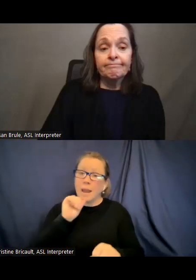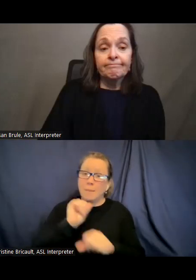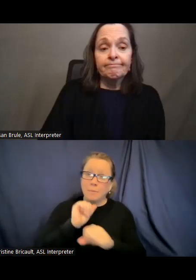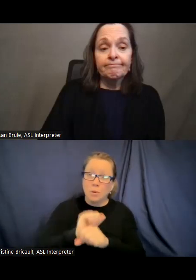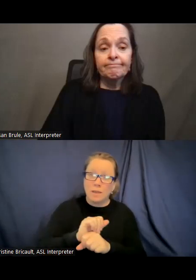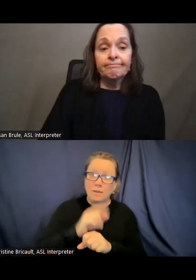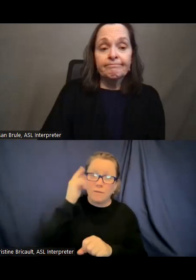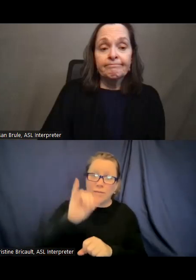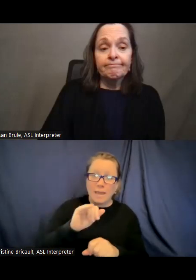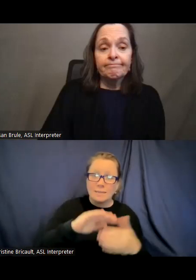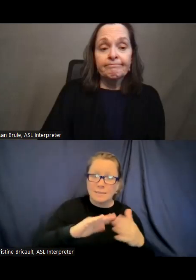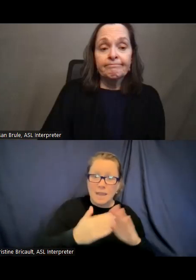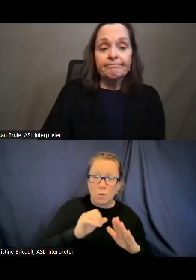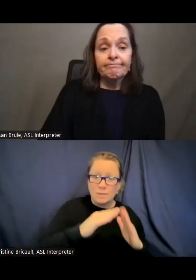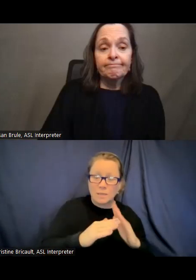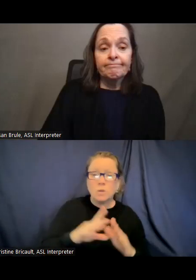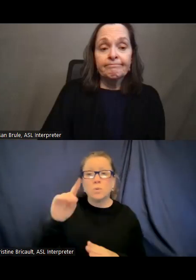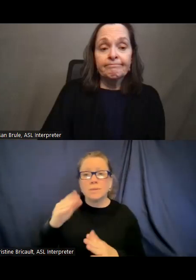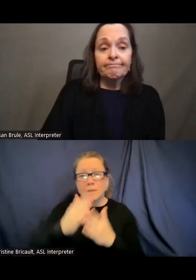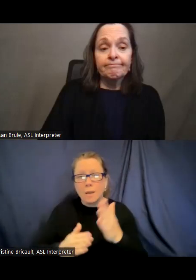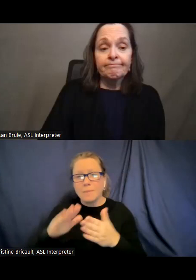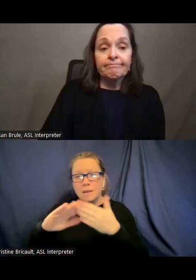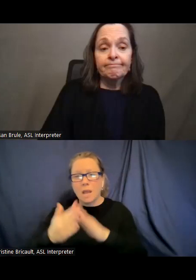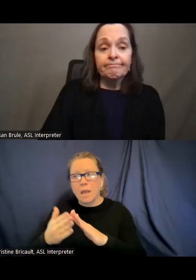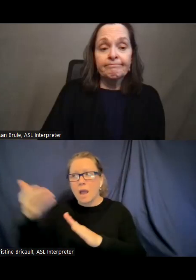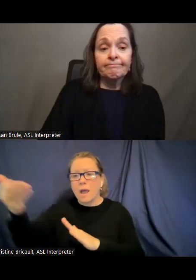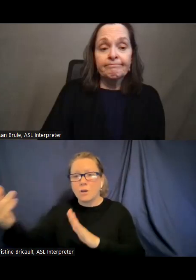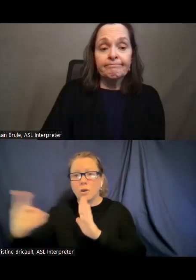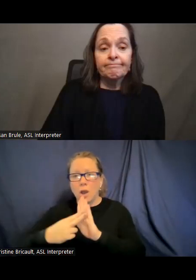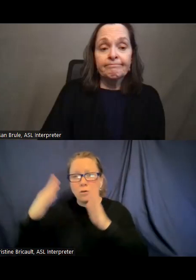Do some municipality's in Massachusetts use a contracted person or a volunteer?